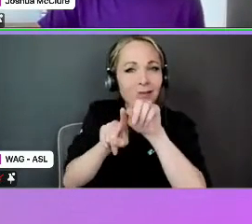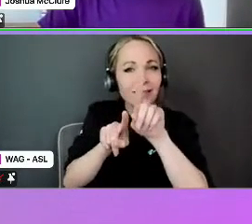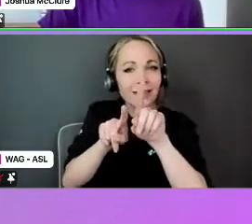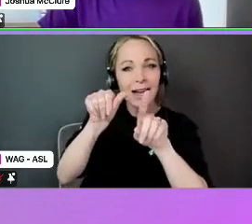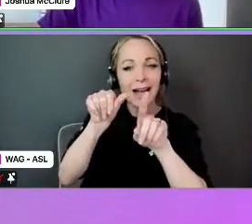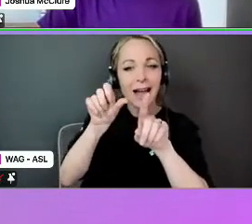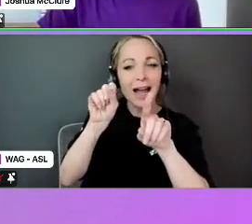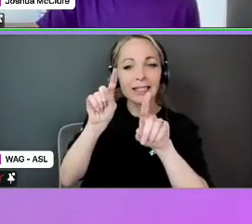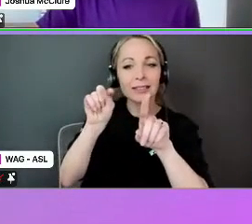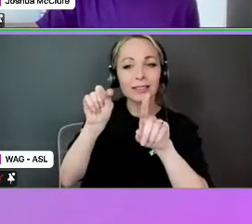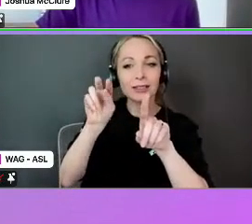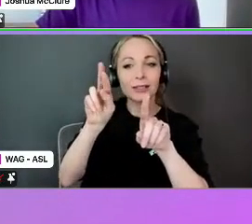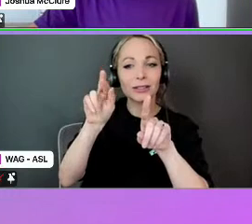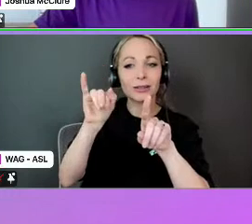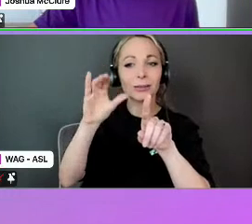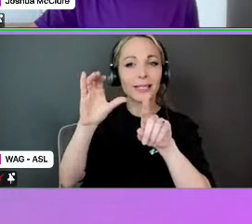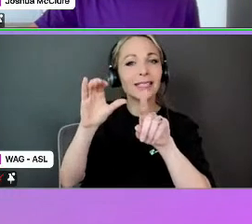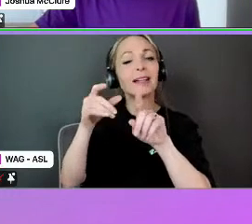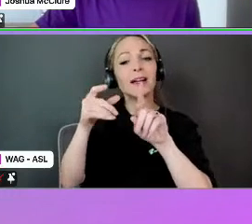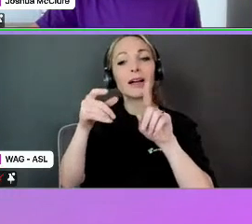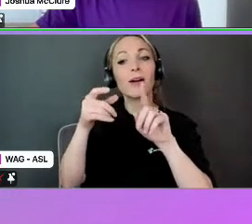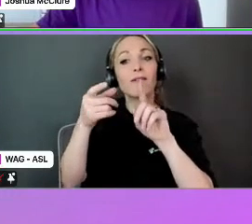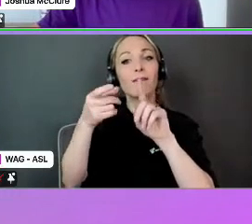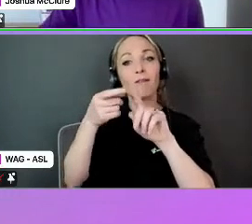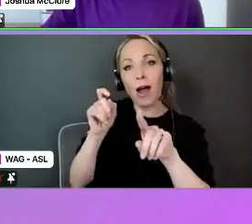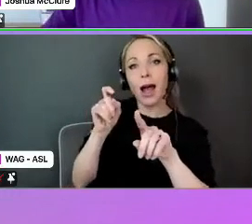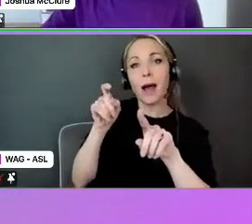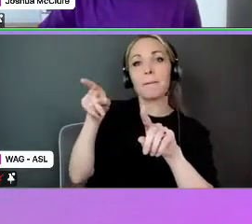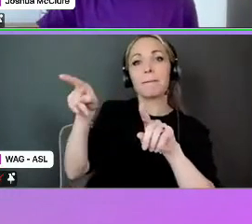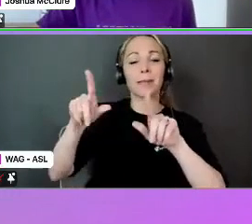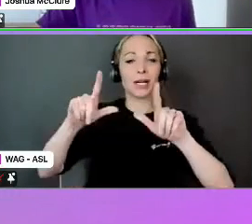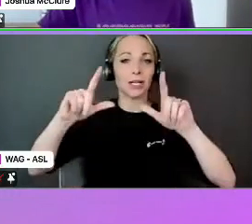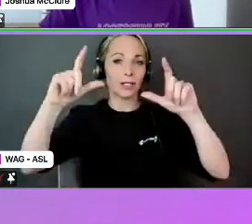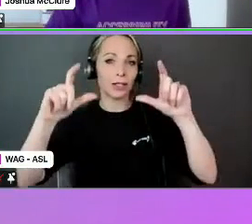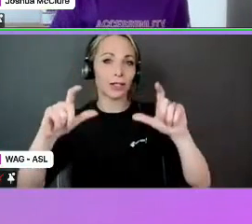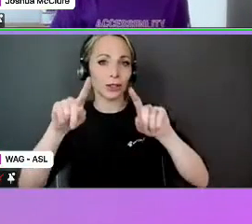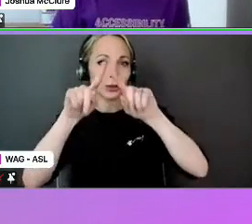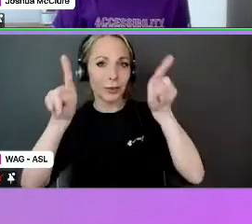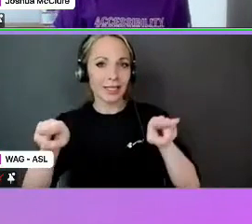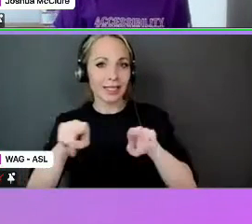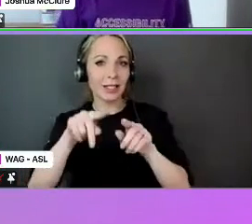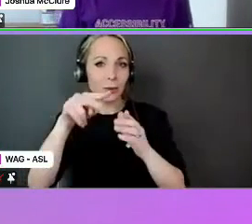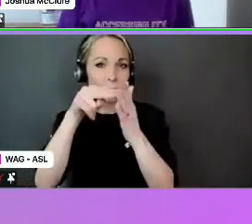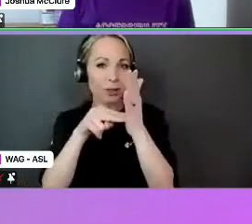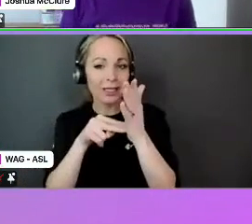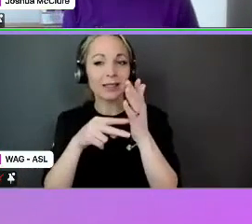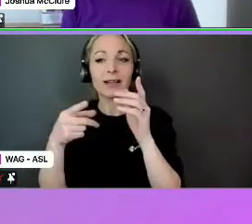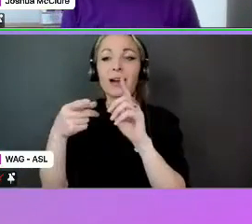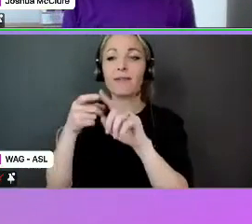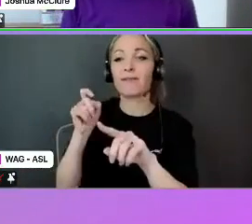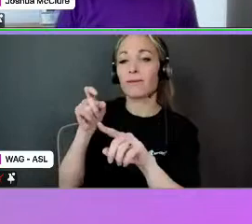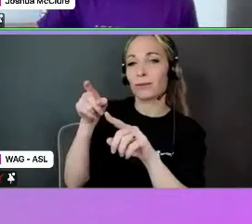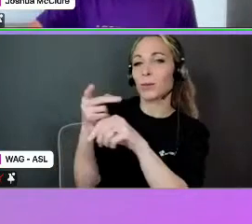We've got another one from Corey. Wouldn't you hide the asterisk slash star from the